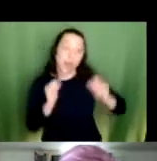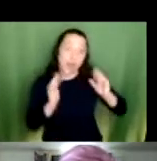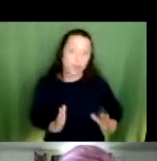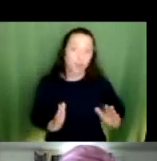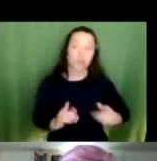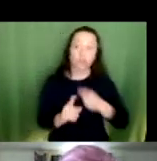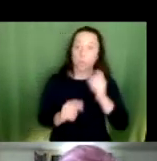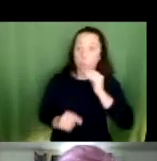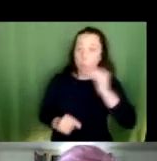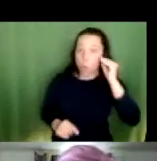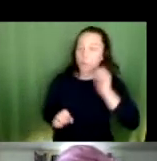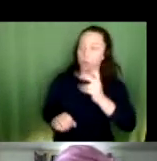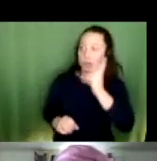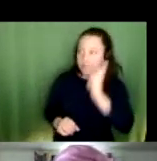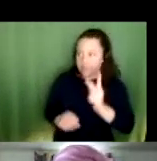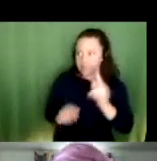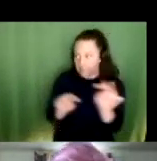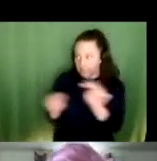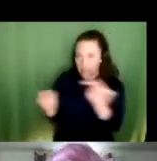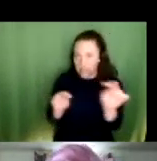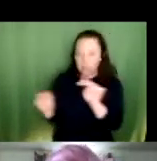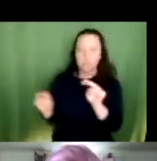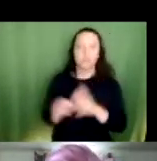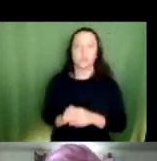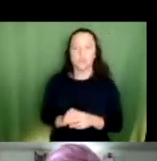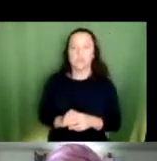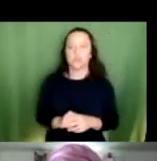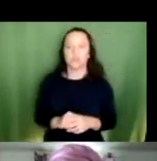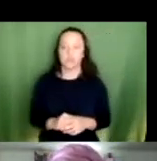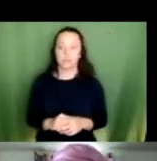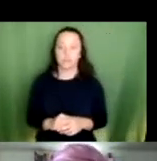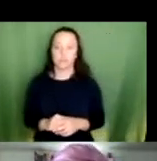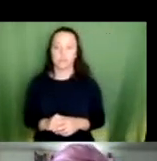could see the other actors in the space as well as see their directors.